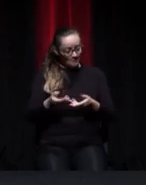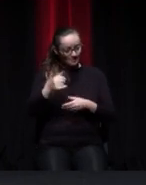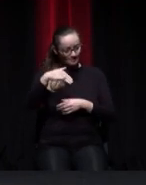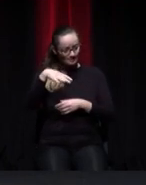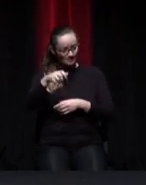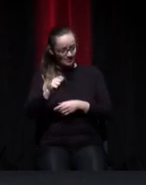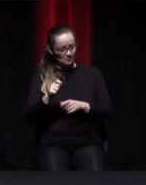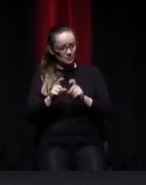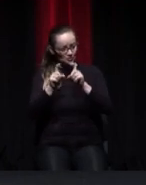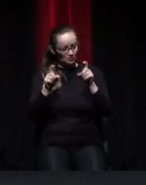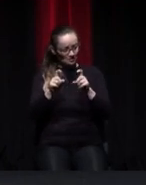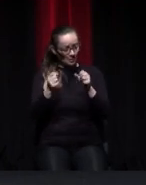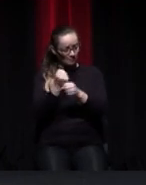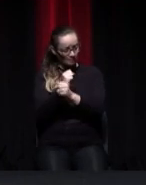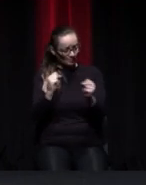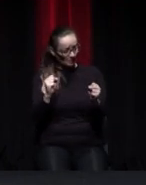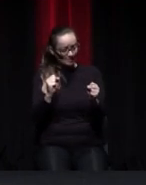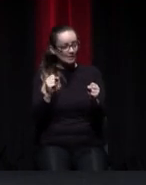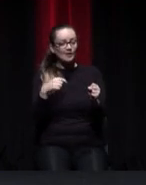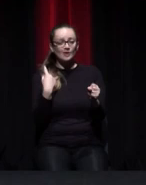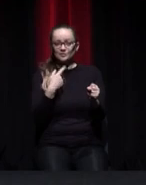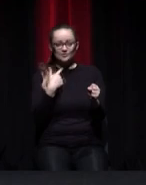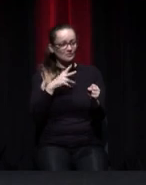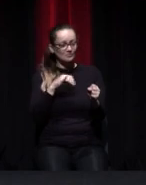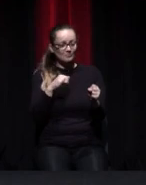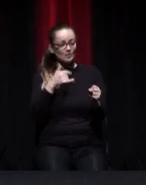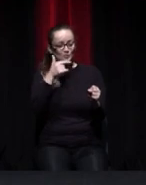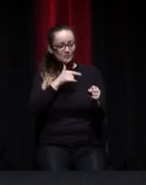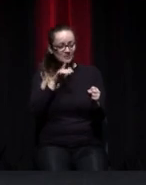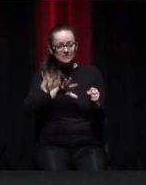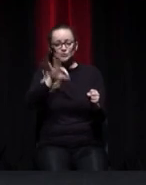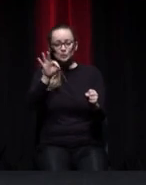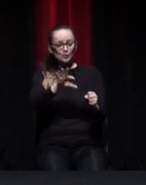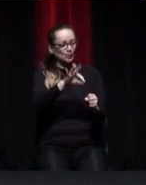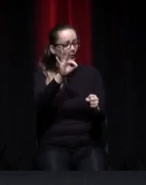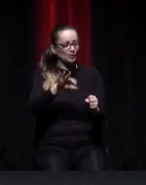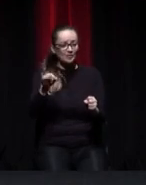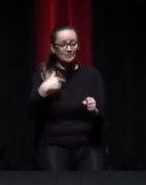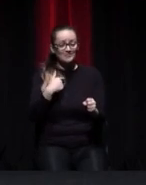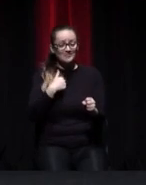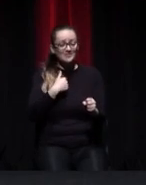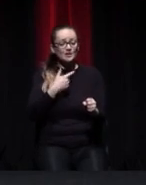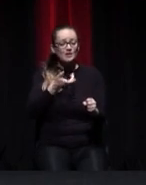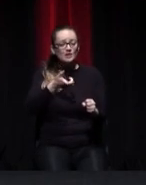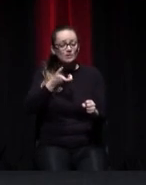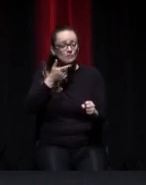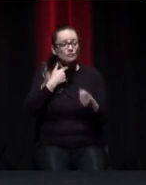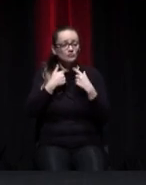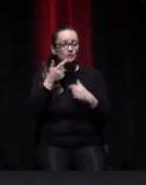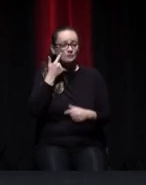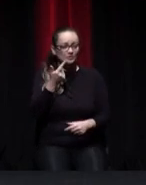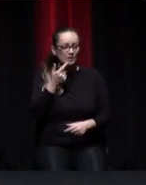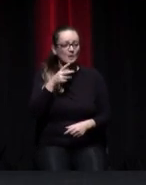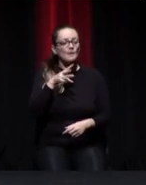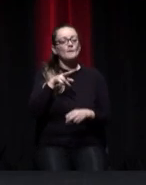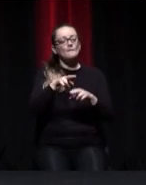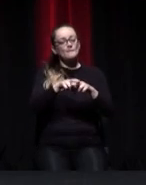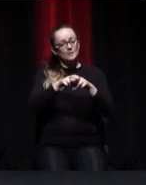that we wouldn't have the ability of choosing what we wanted to watch. That's why we have to click on Acheronta Movebo